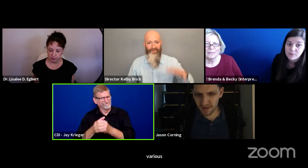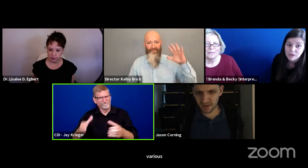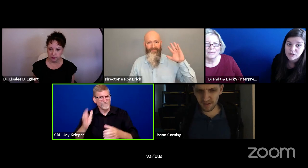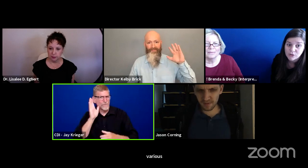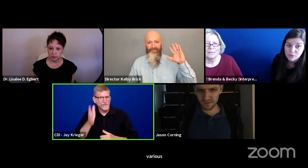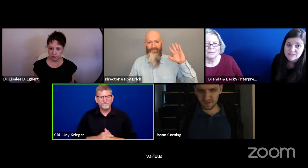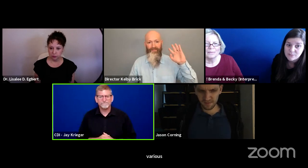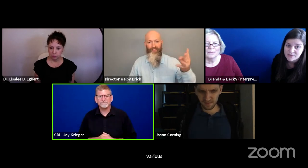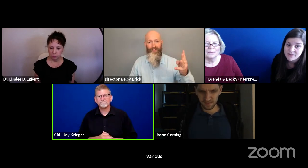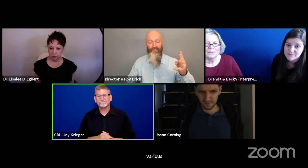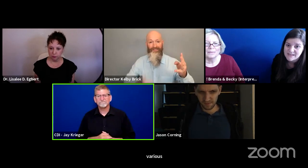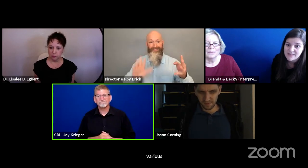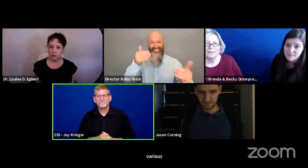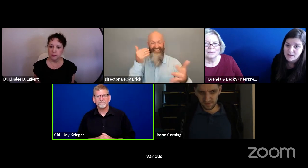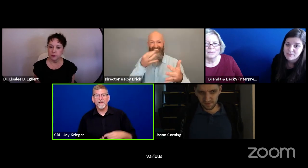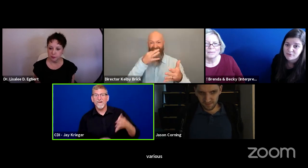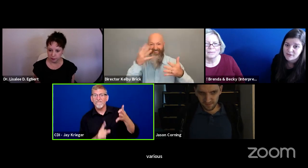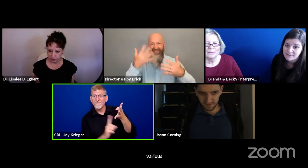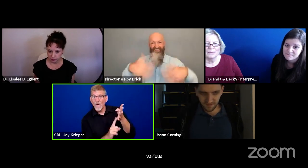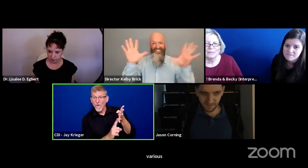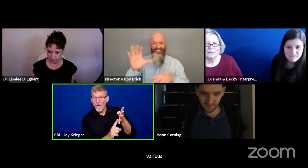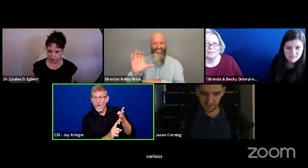We have been working closely with them to get them up and running.